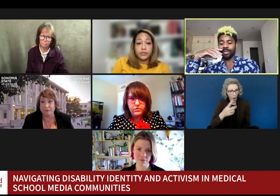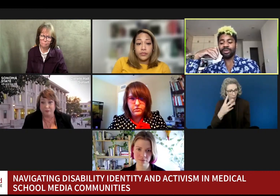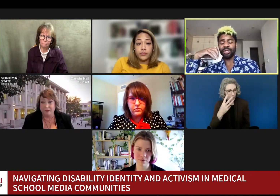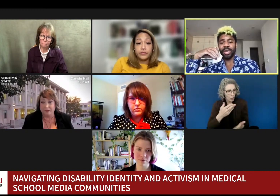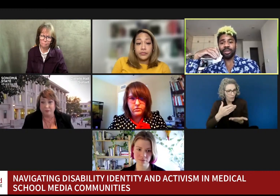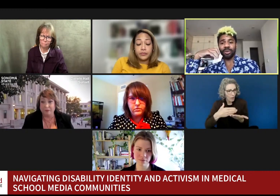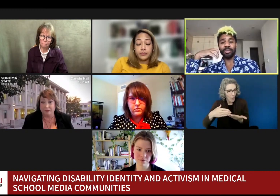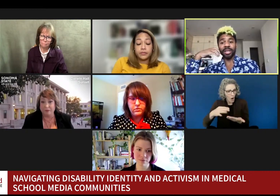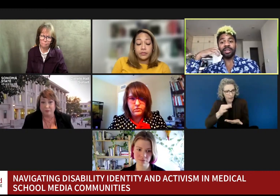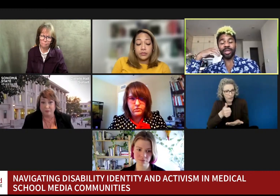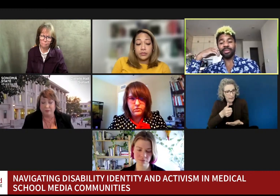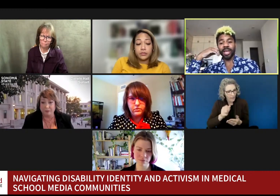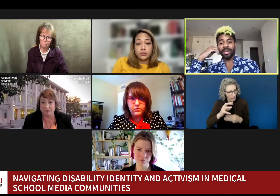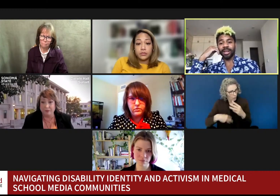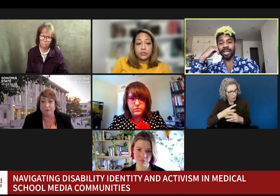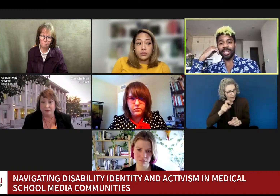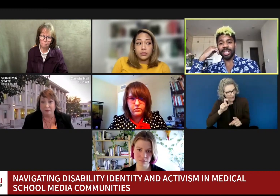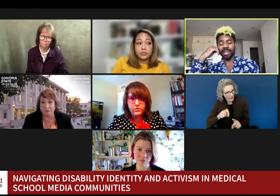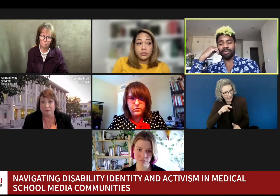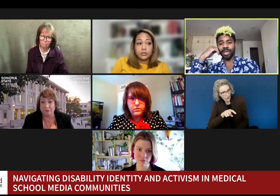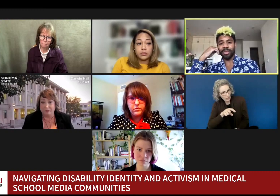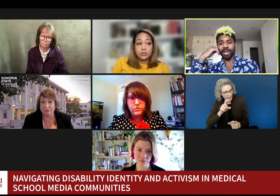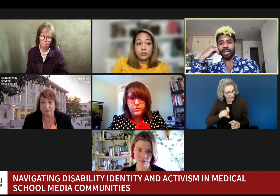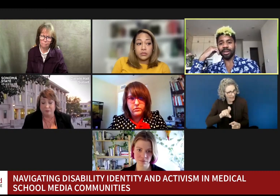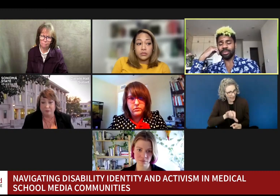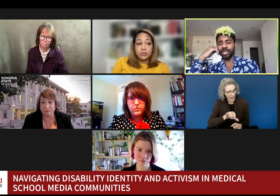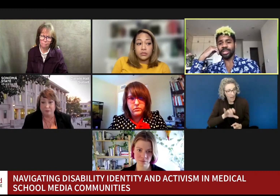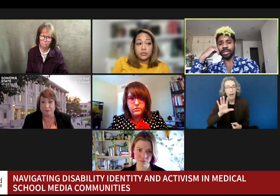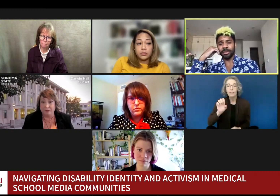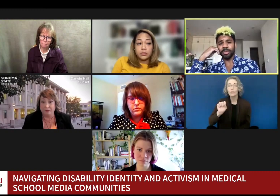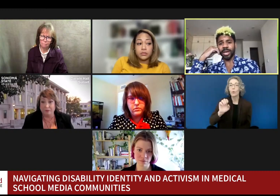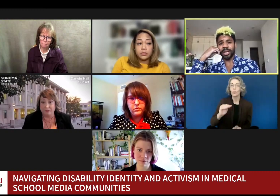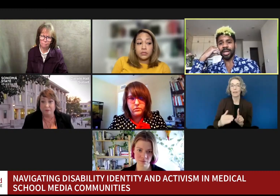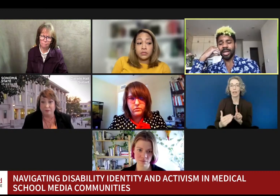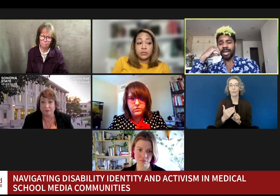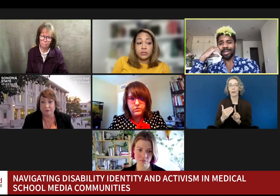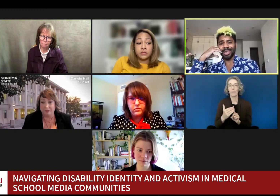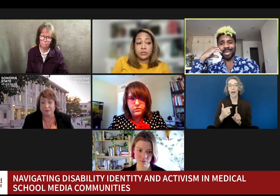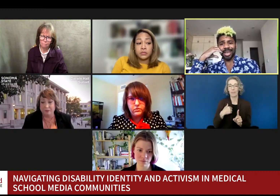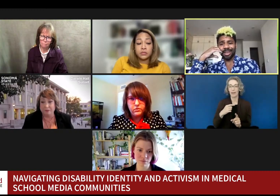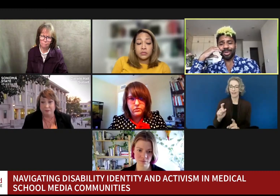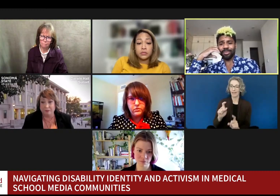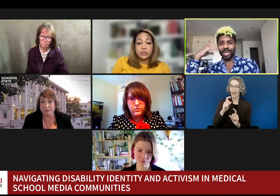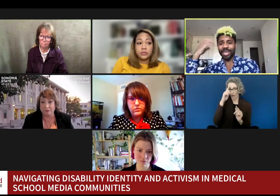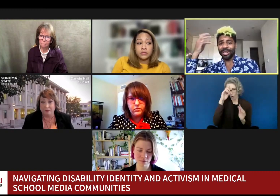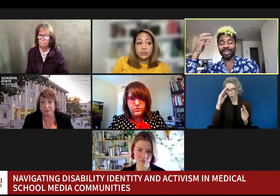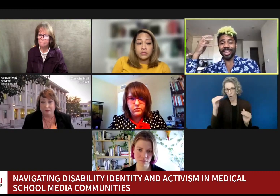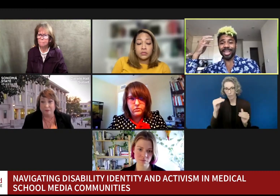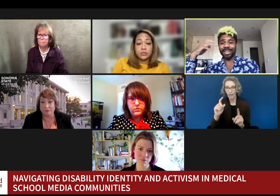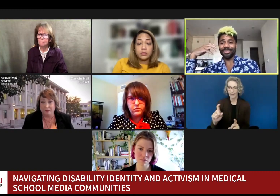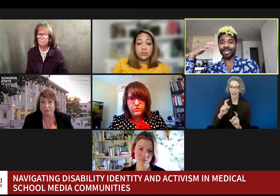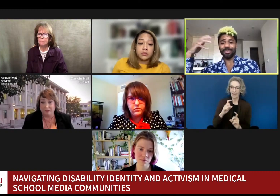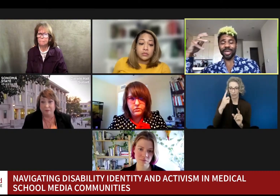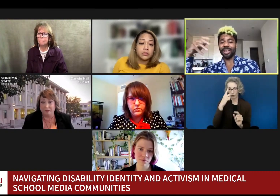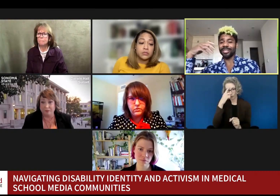So social media reminded me of that and gave me my hopes and dreams back. And I wouldn't be here today and doing these panels,